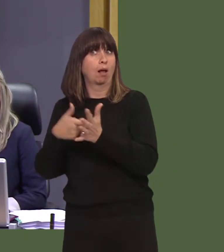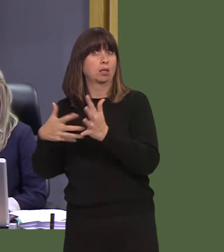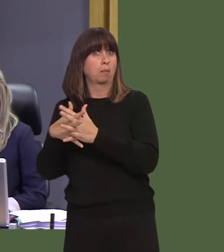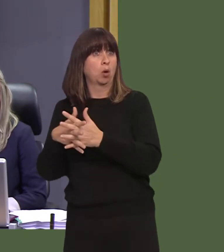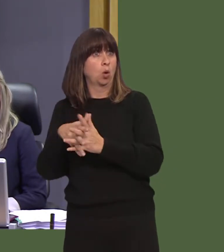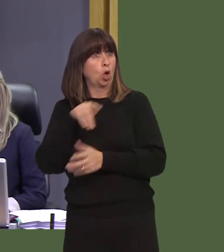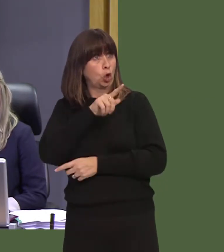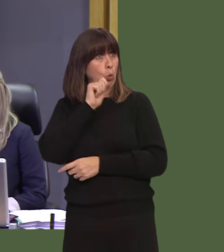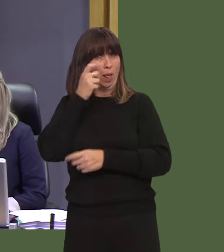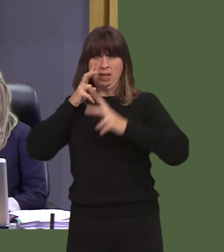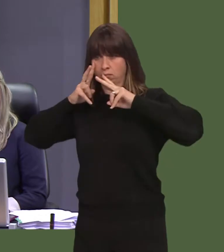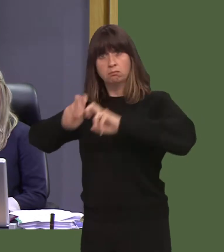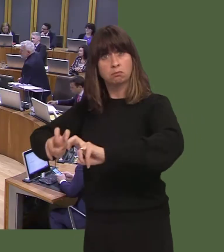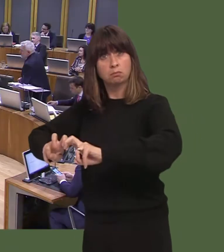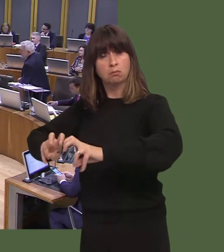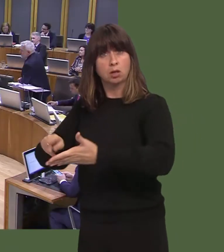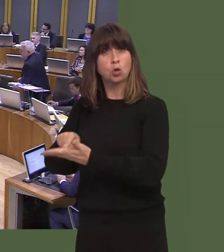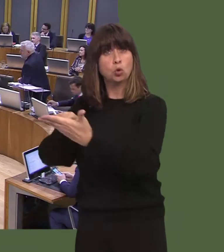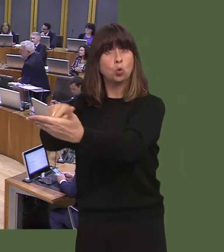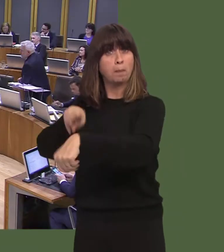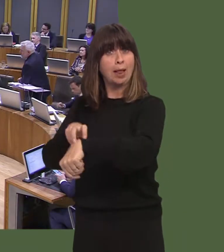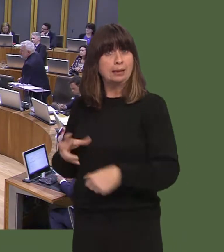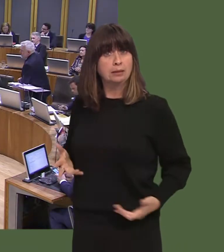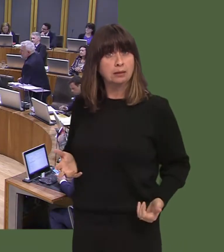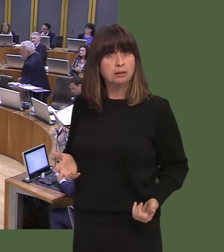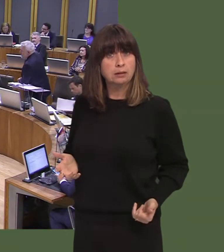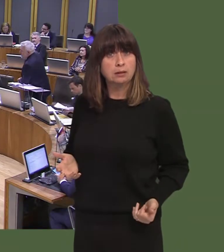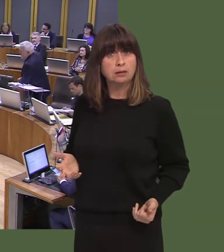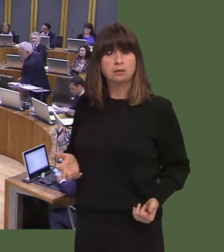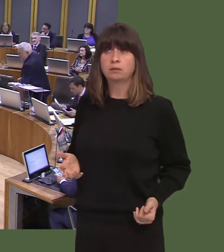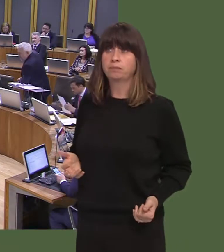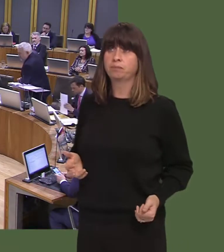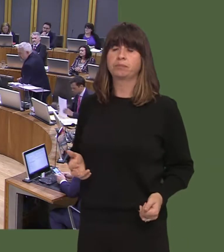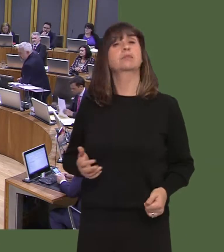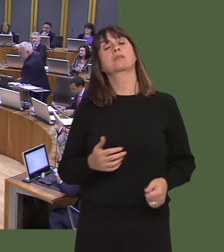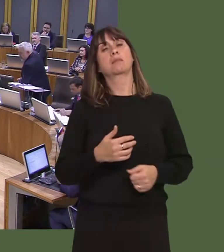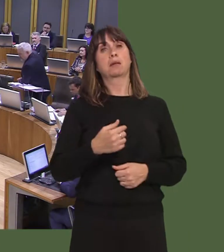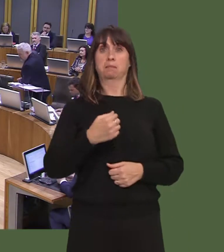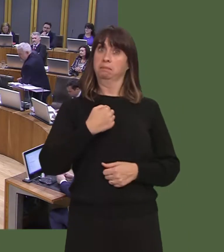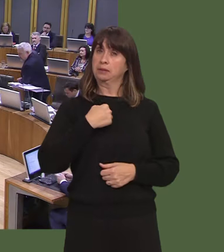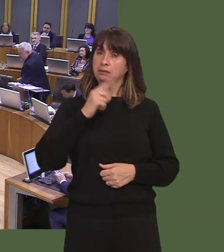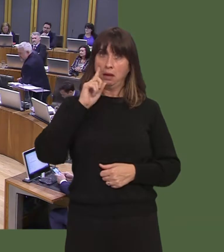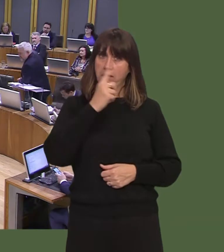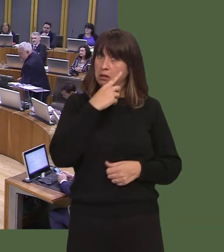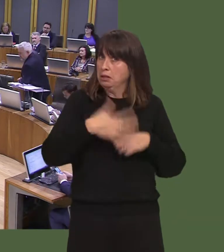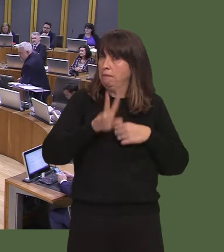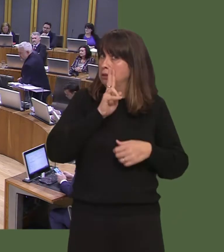Will you be asking that this matter is now referred to the police? Carwyn Jones AM: Well, I've seen no evidence that suggests the matter should be referred